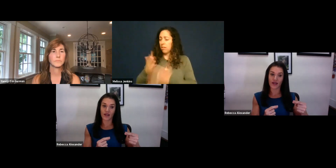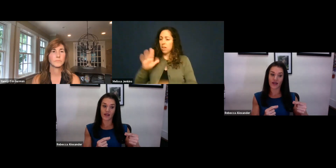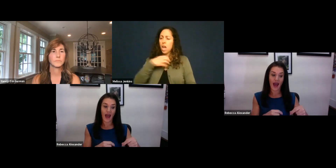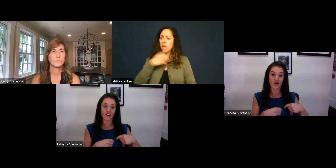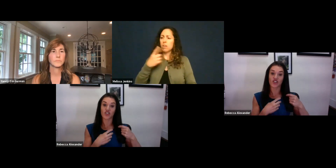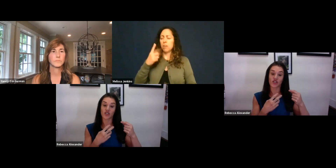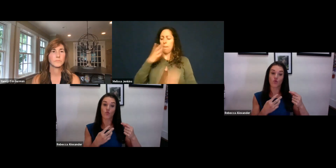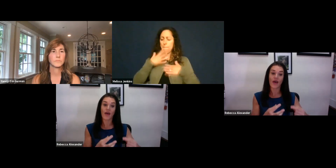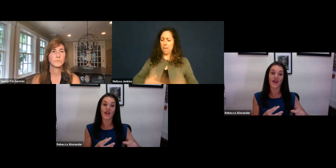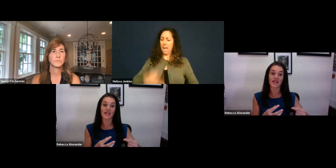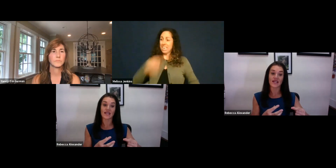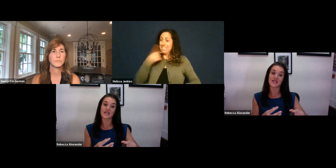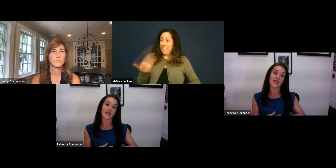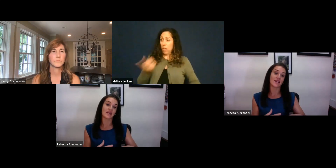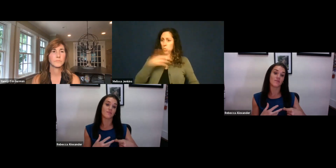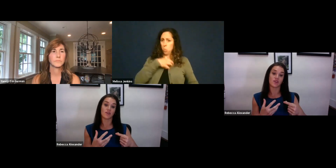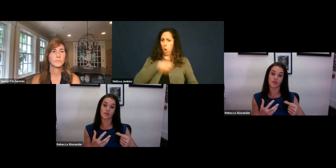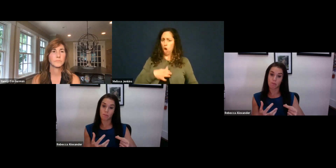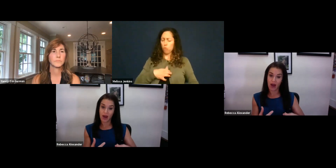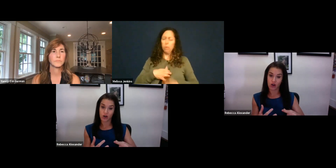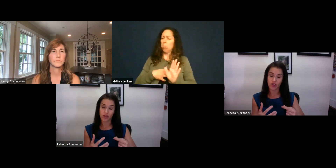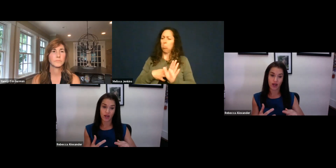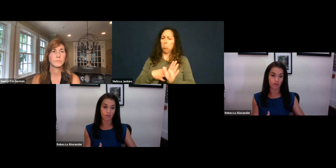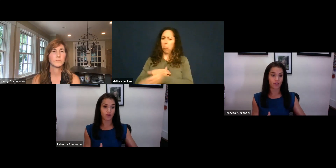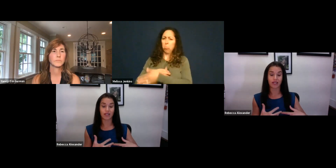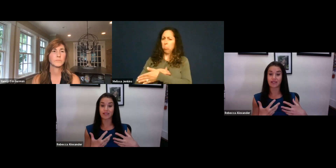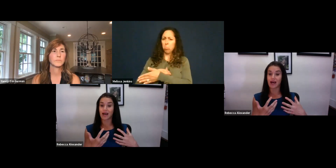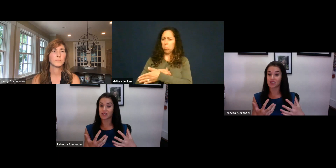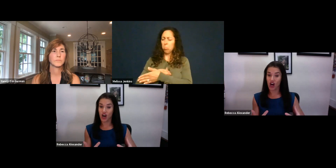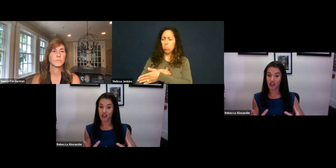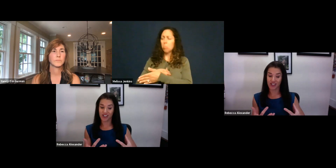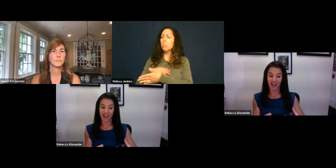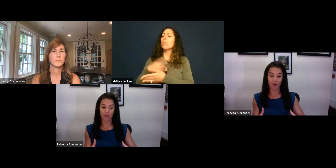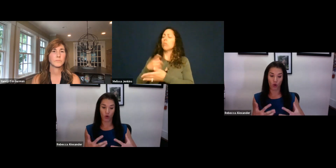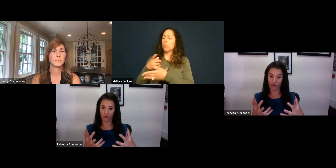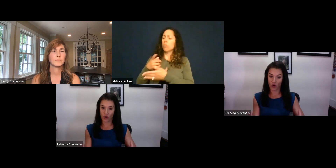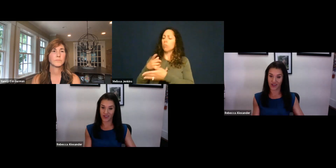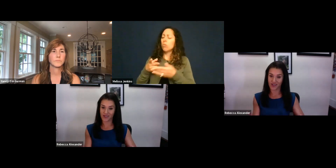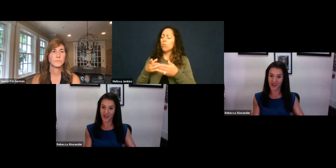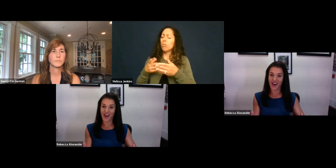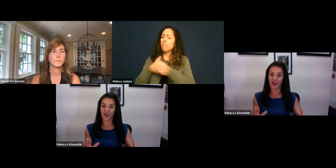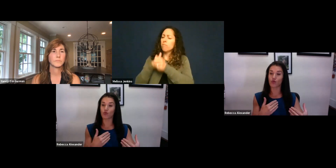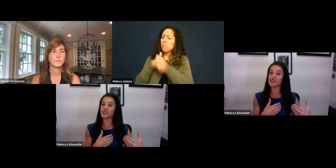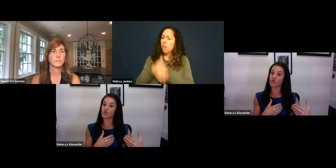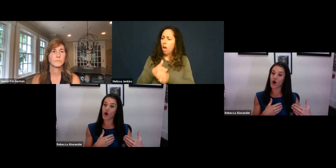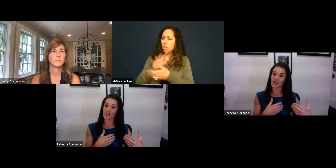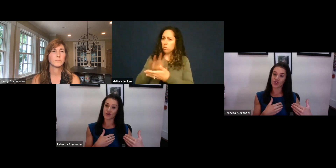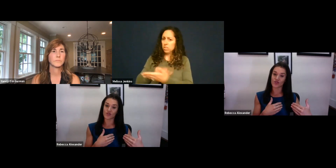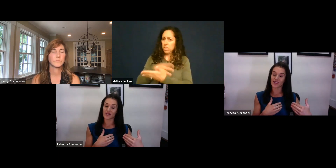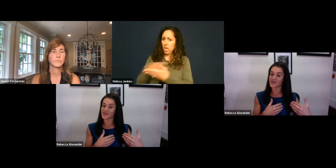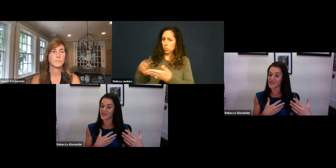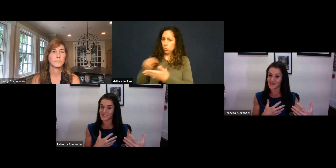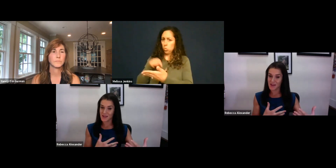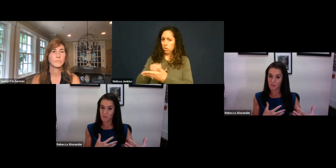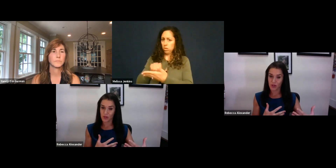That actually when they eat they end up feeling better, they end up feeling less nauseous, and more focused. And the reason why I use this example,